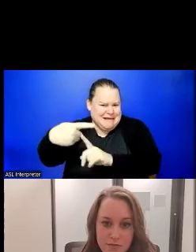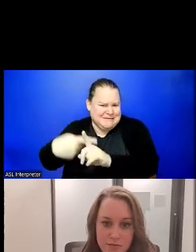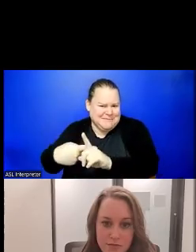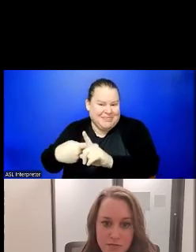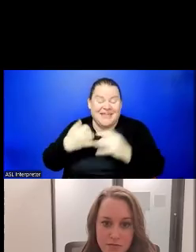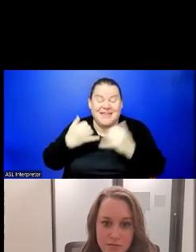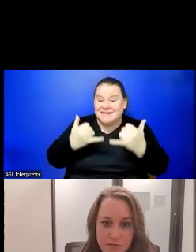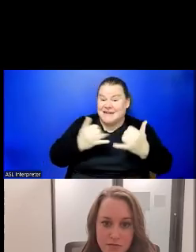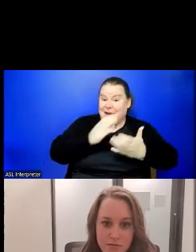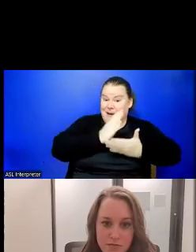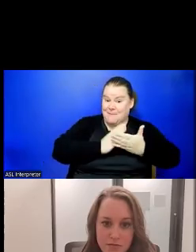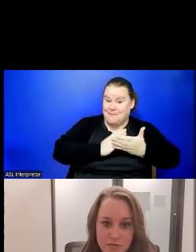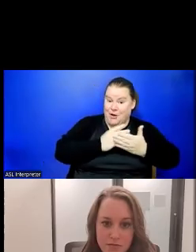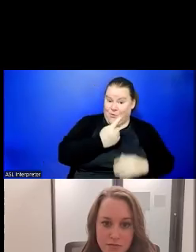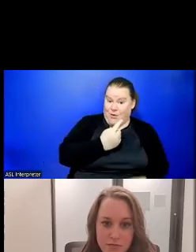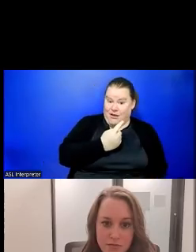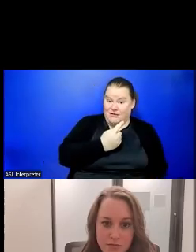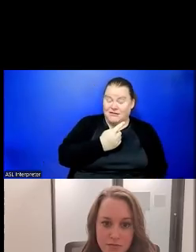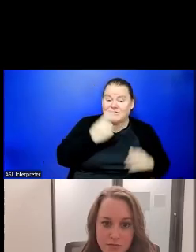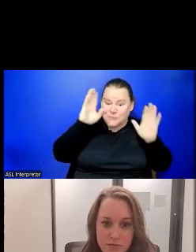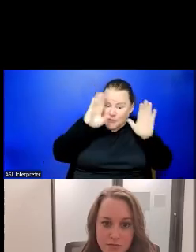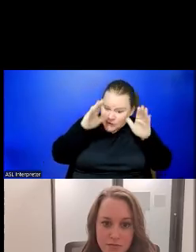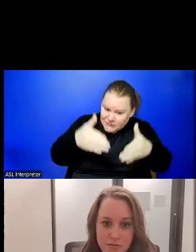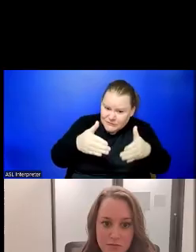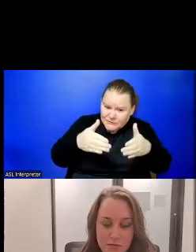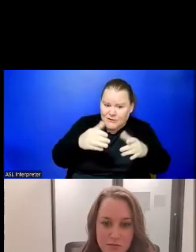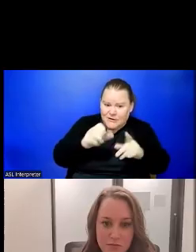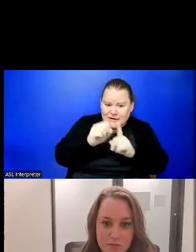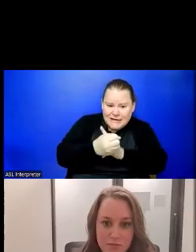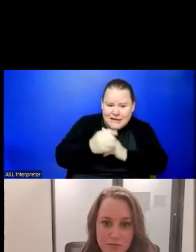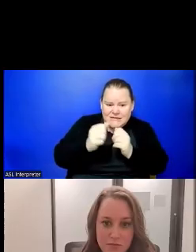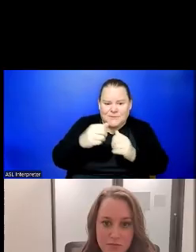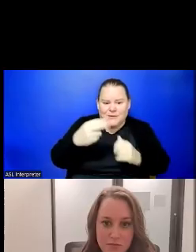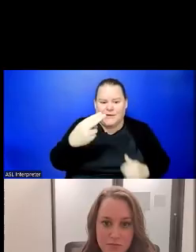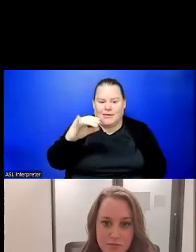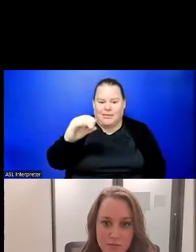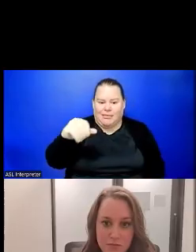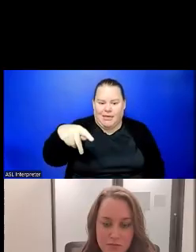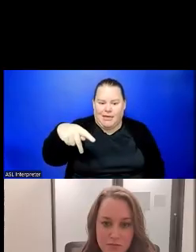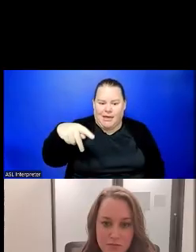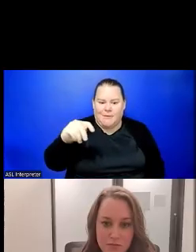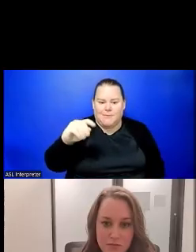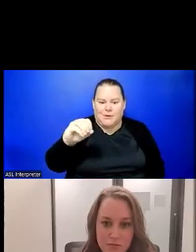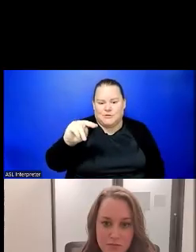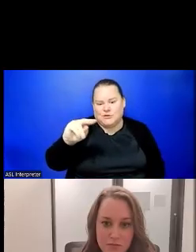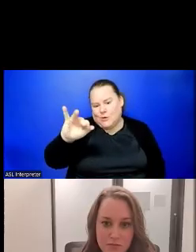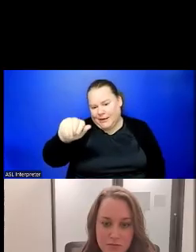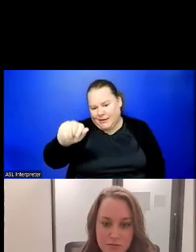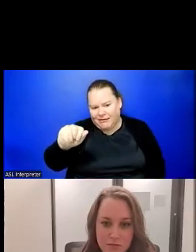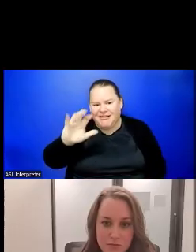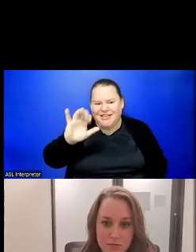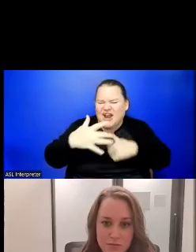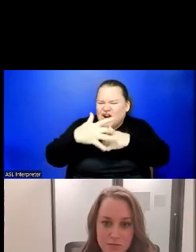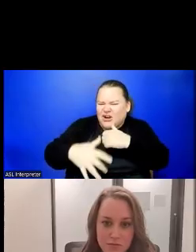to focus a little more about a case with hypotonia, kind of that early presentation on how an infant might show up. And